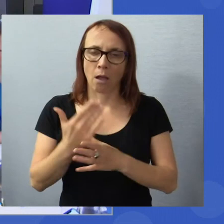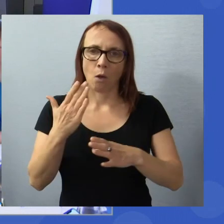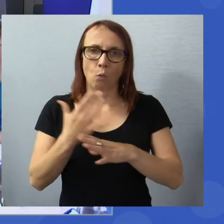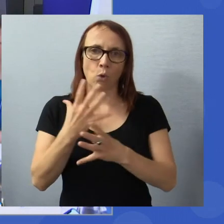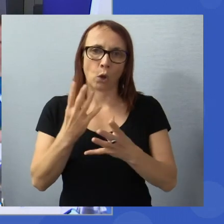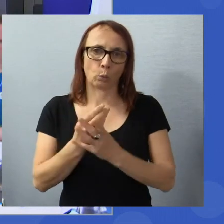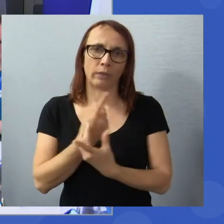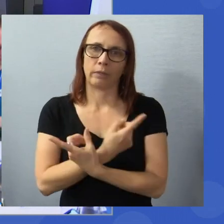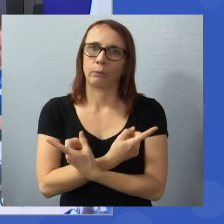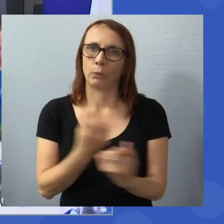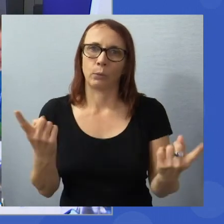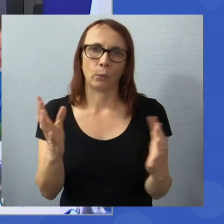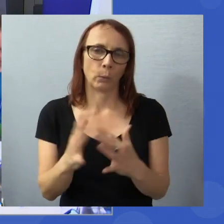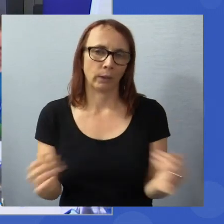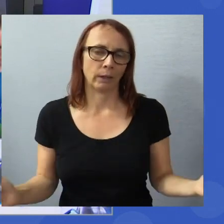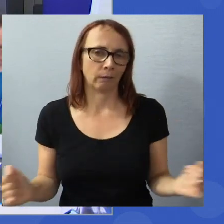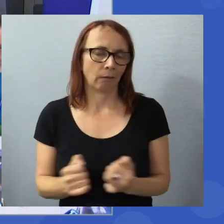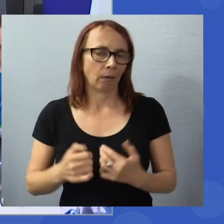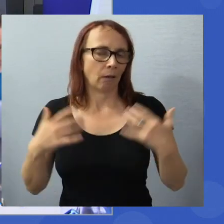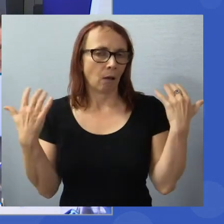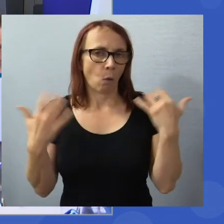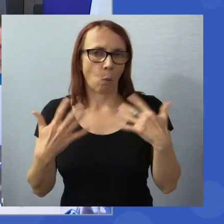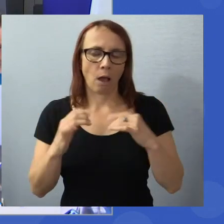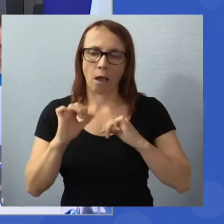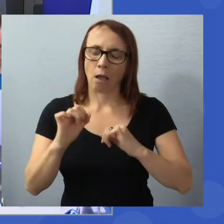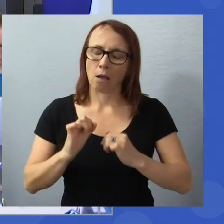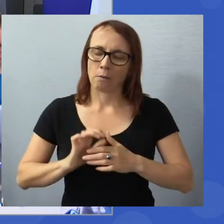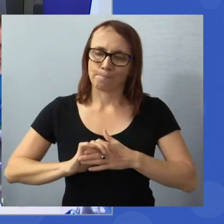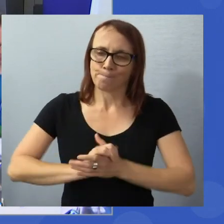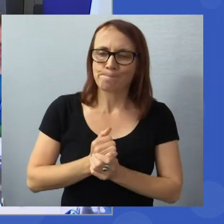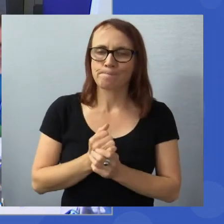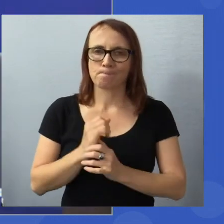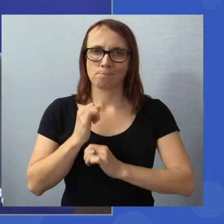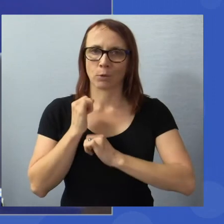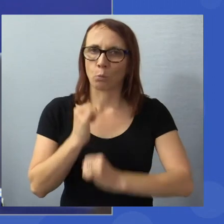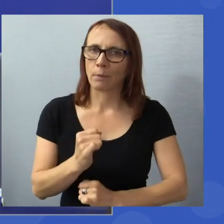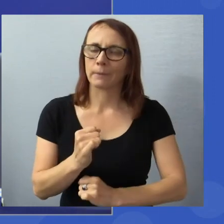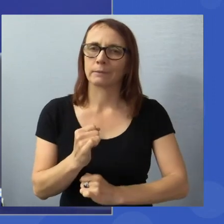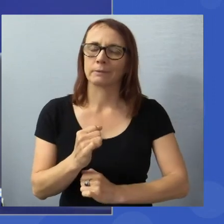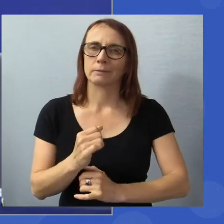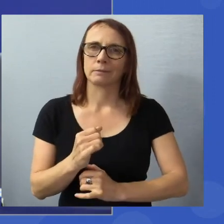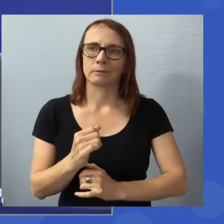and it's clear that your passion and commitment is has been manifested I